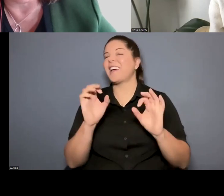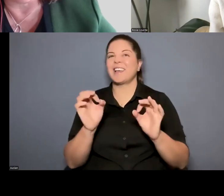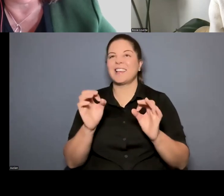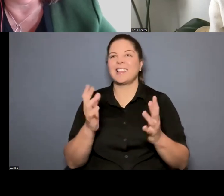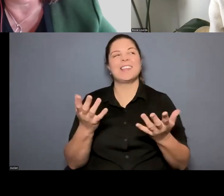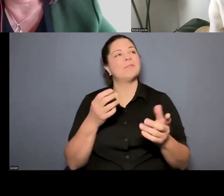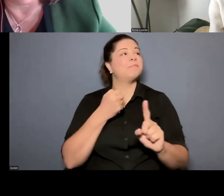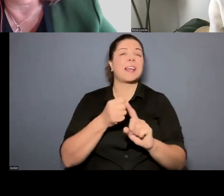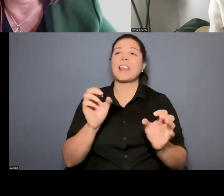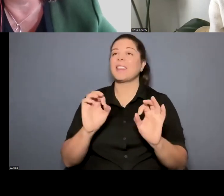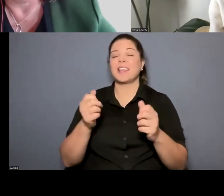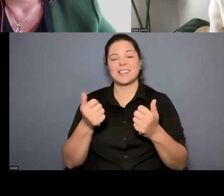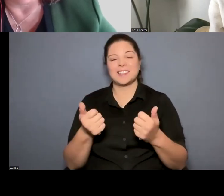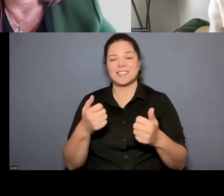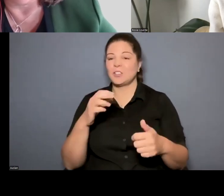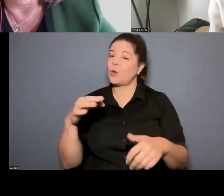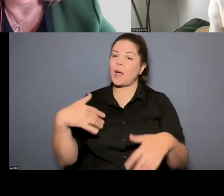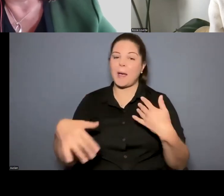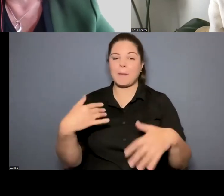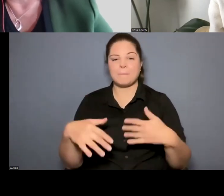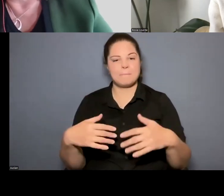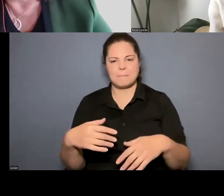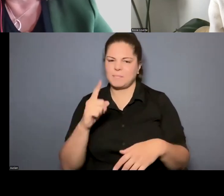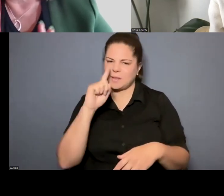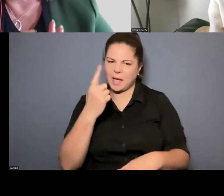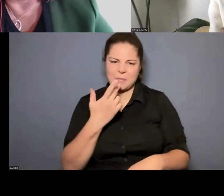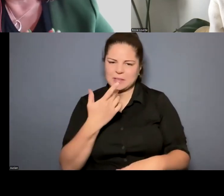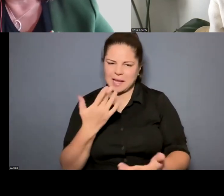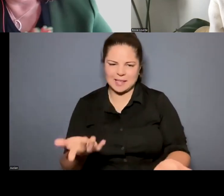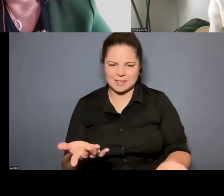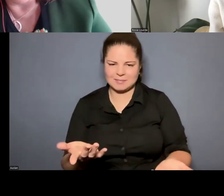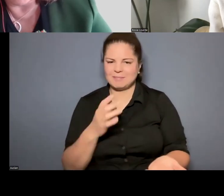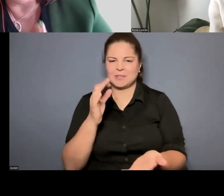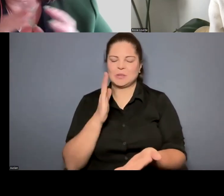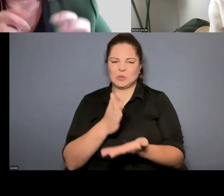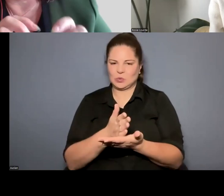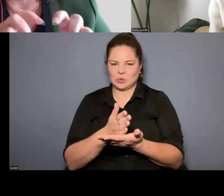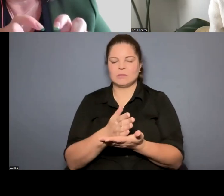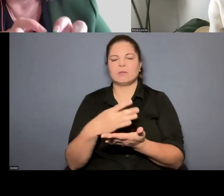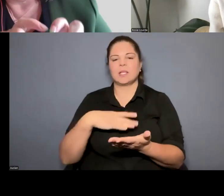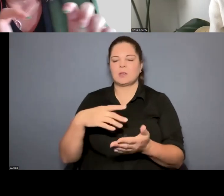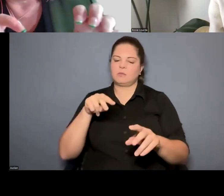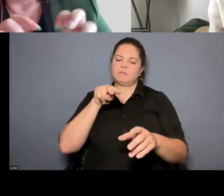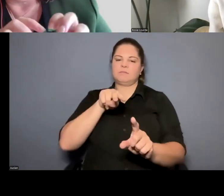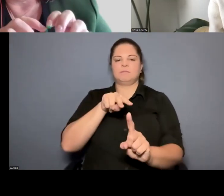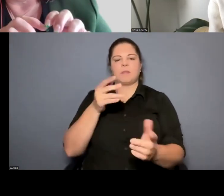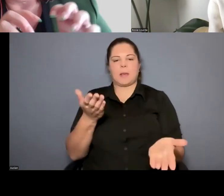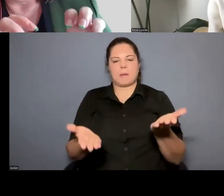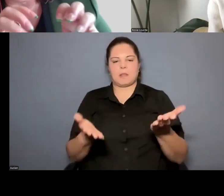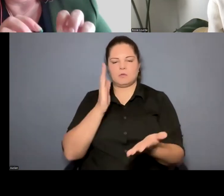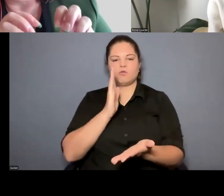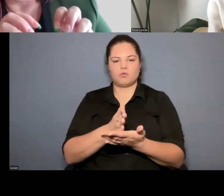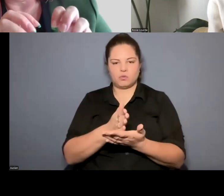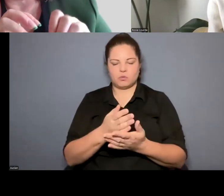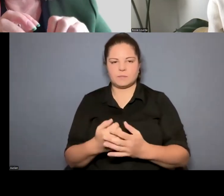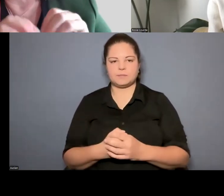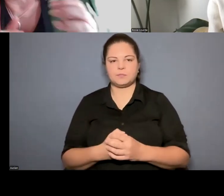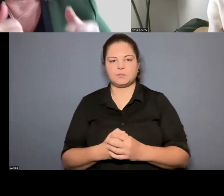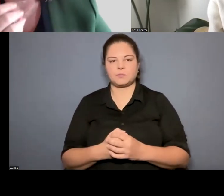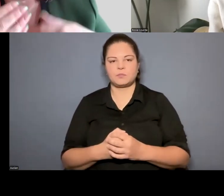or harming people is really not realistic. In lots of ways the risk assessment is the part,